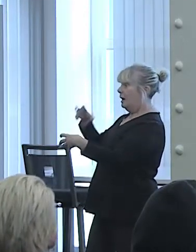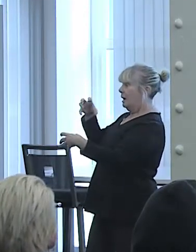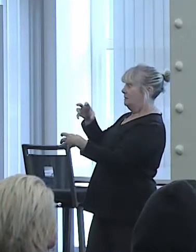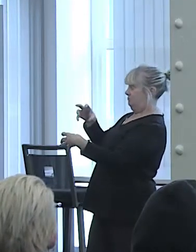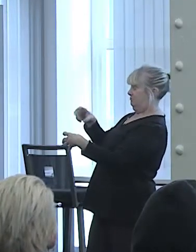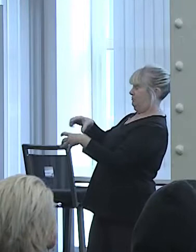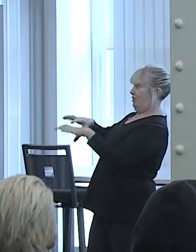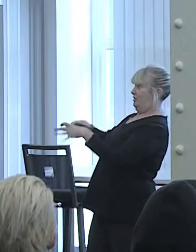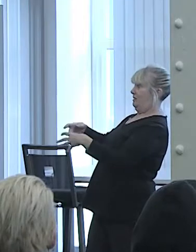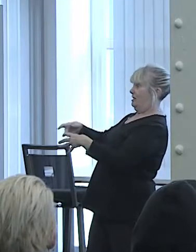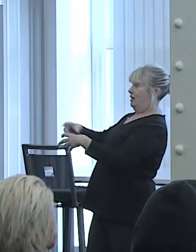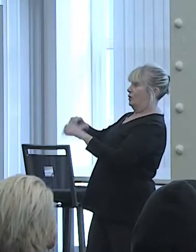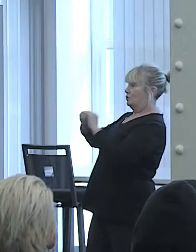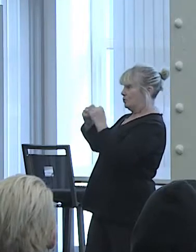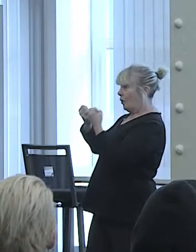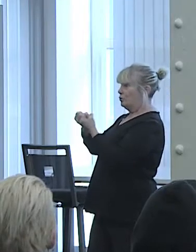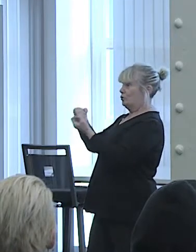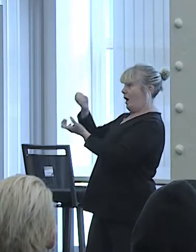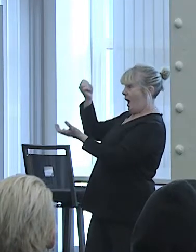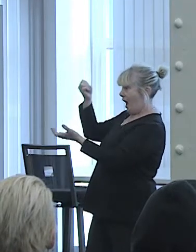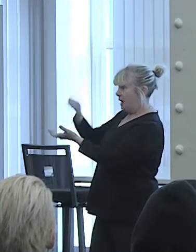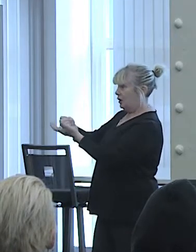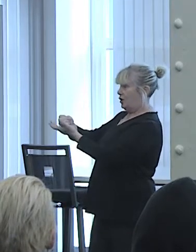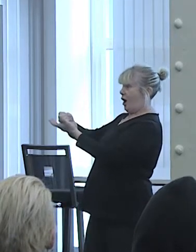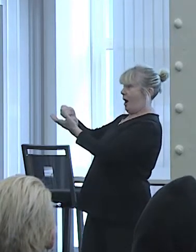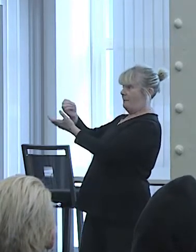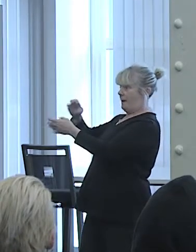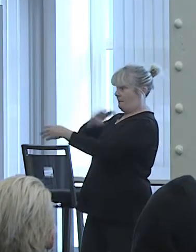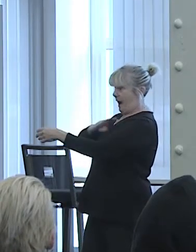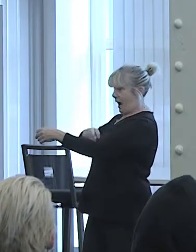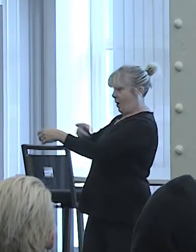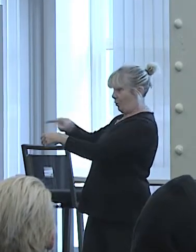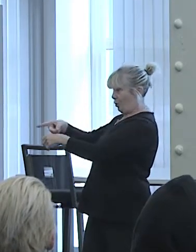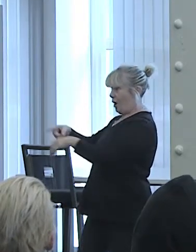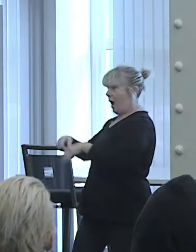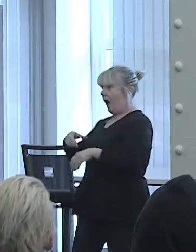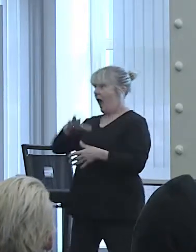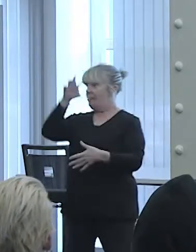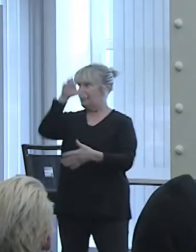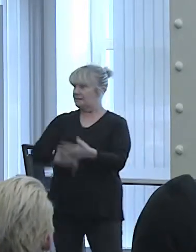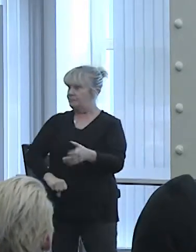social, political and economic power at the expense of people who either just definitively